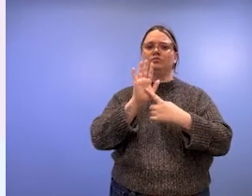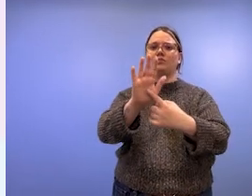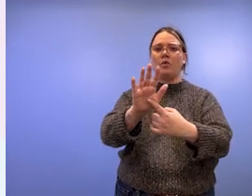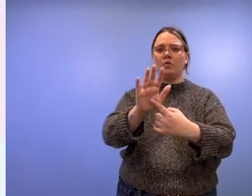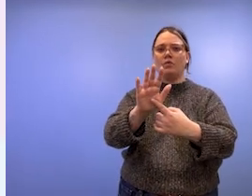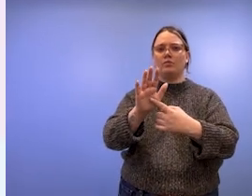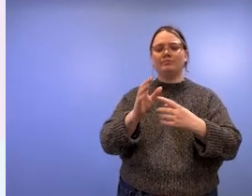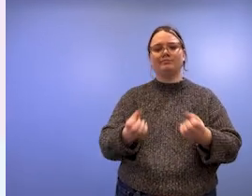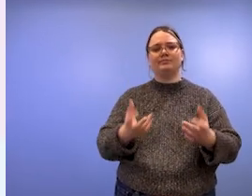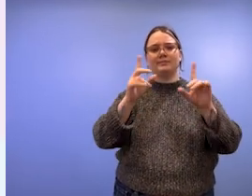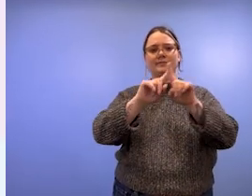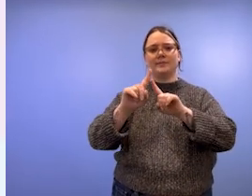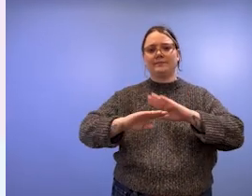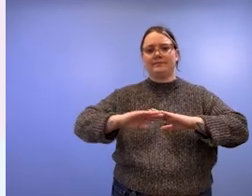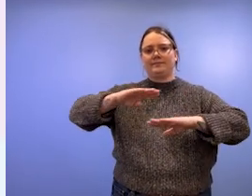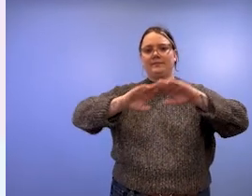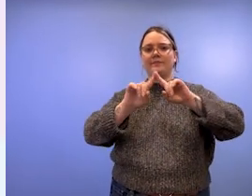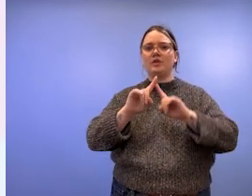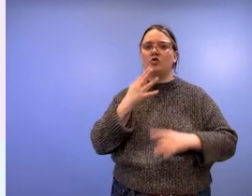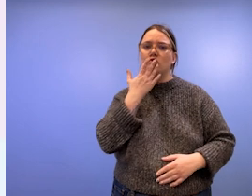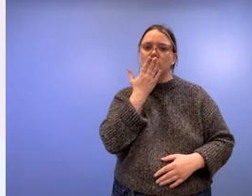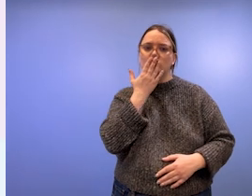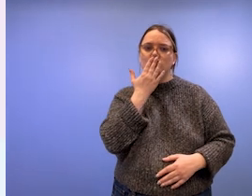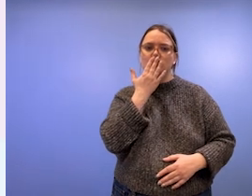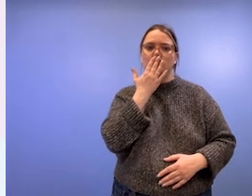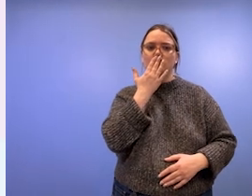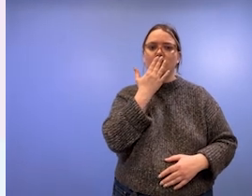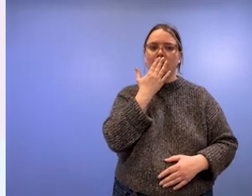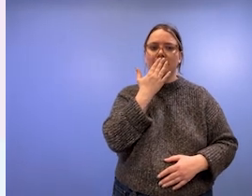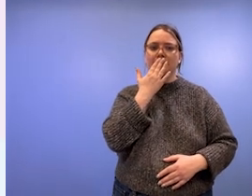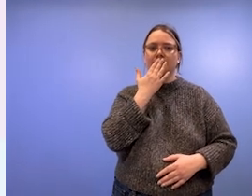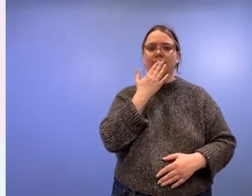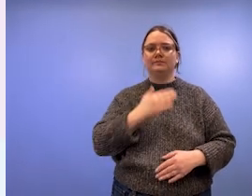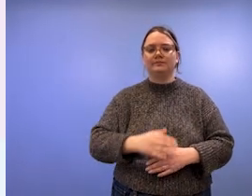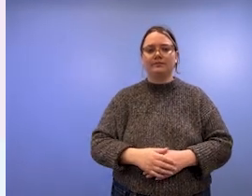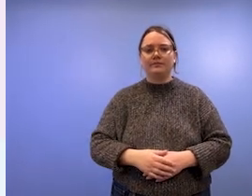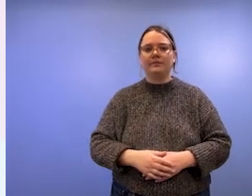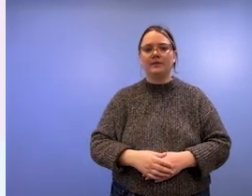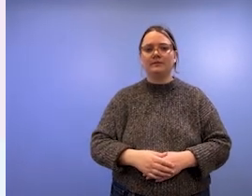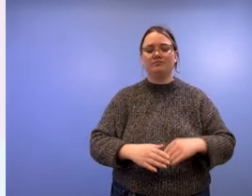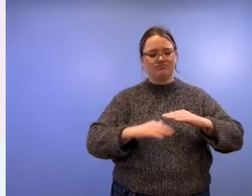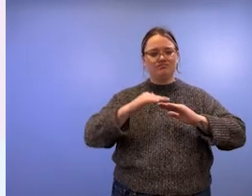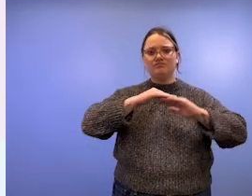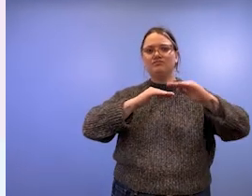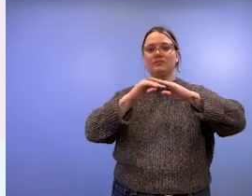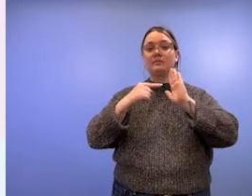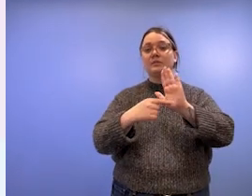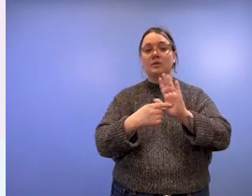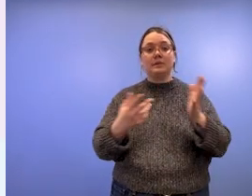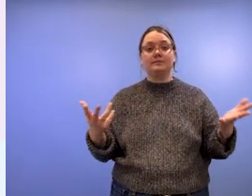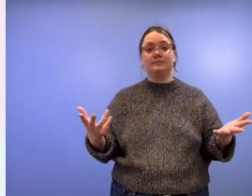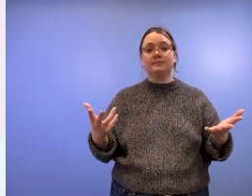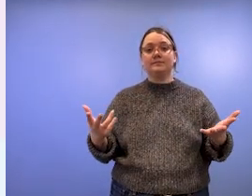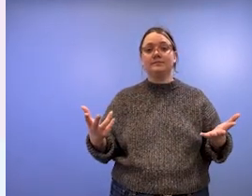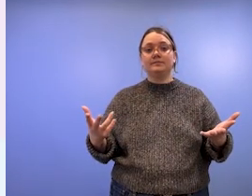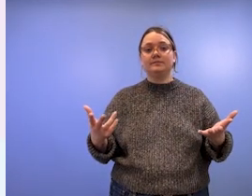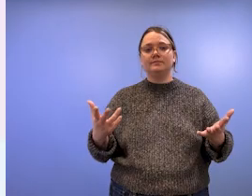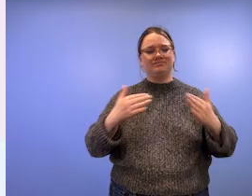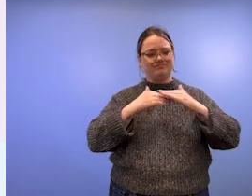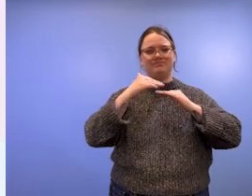overlapping translucent shapes of different colors layered upon each other to represent the layering